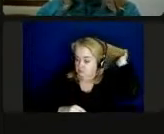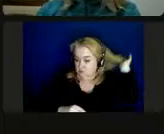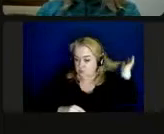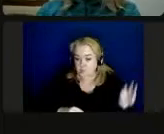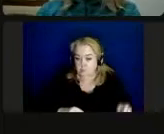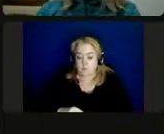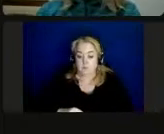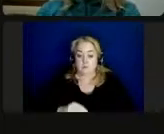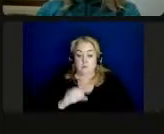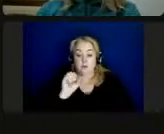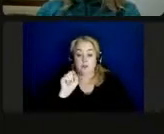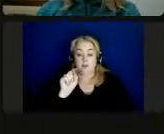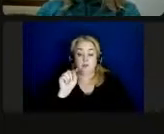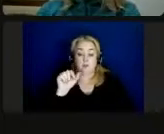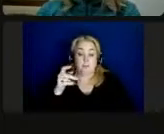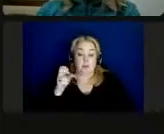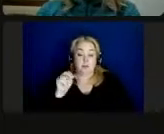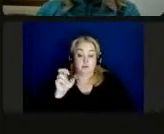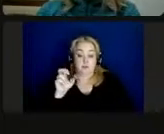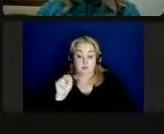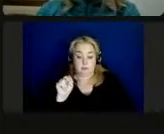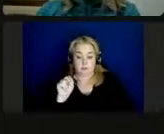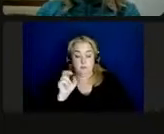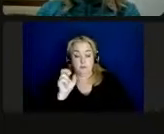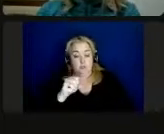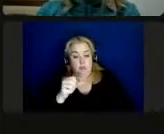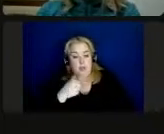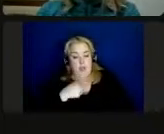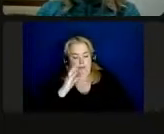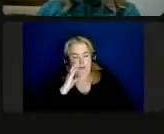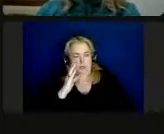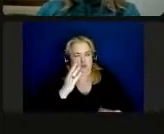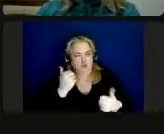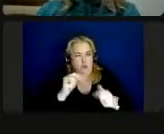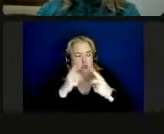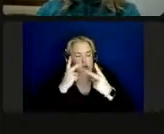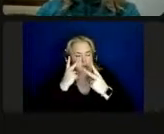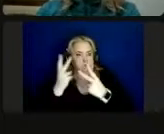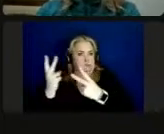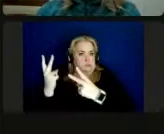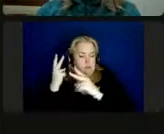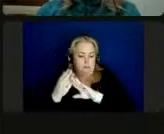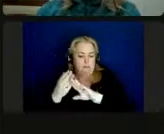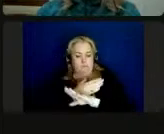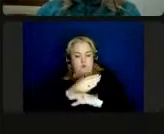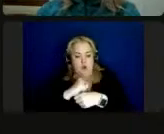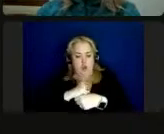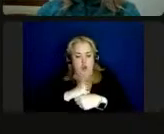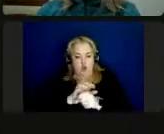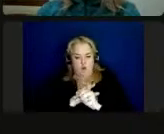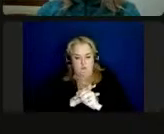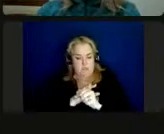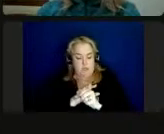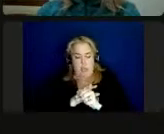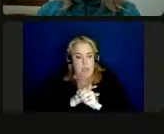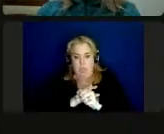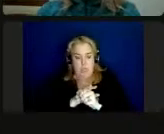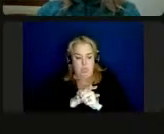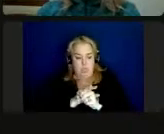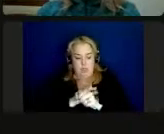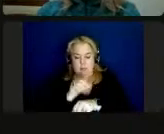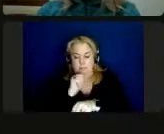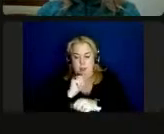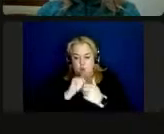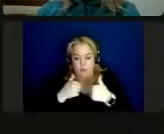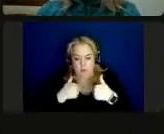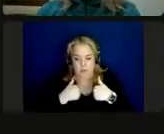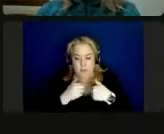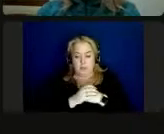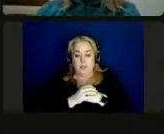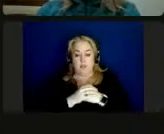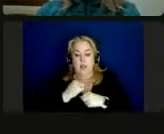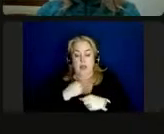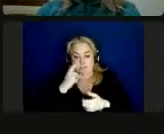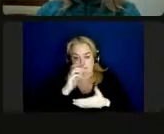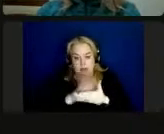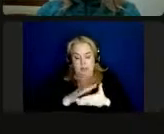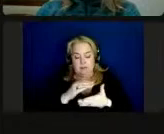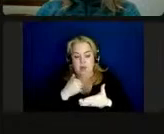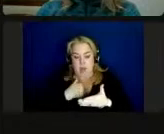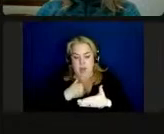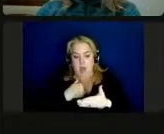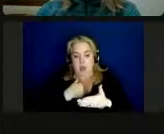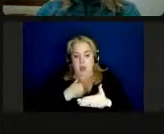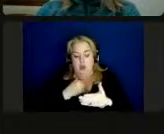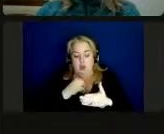IT'S ACTUALLY STABLE BUT